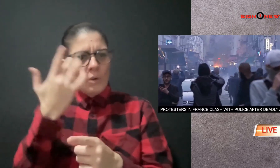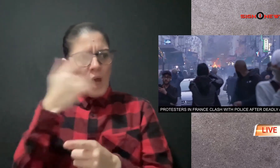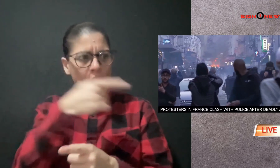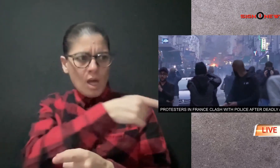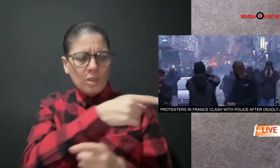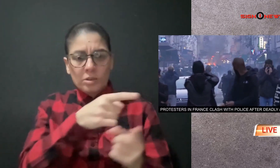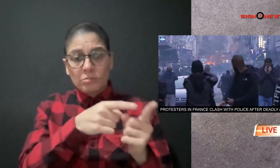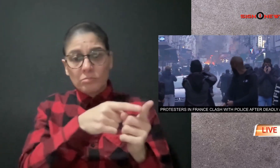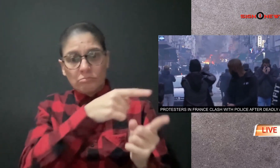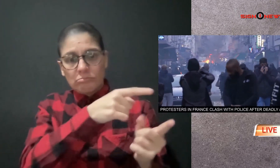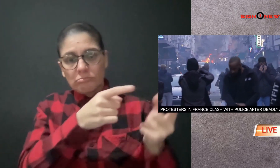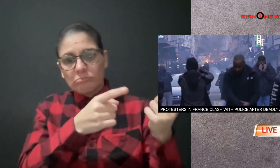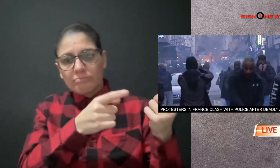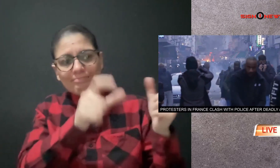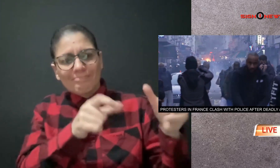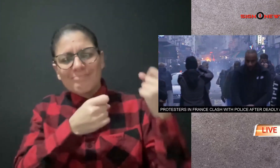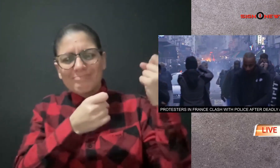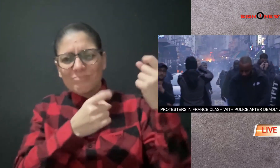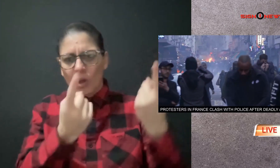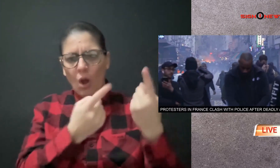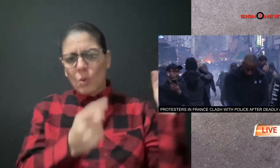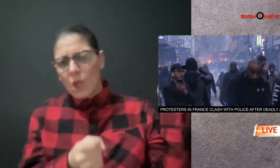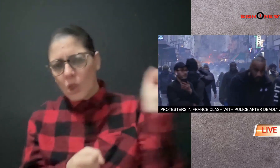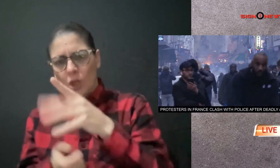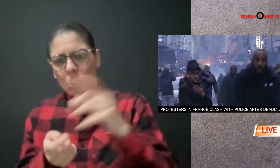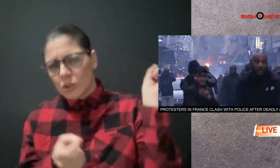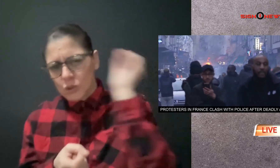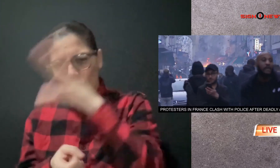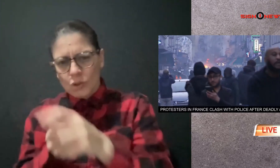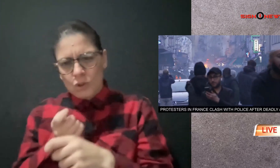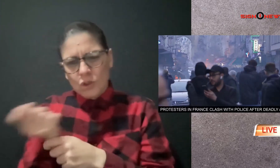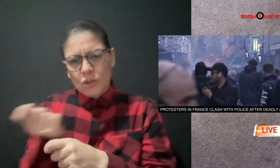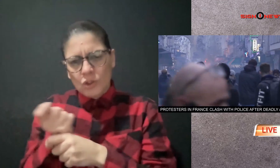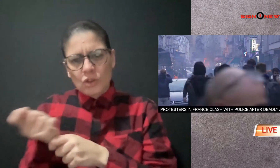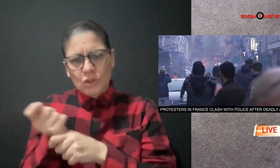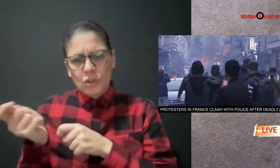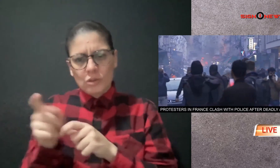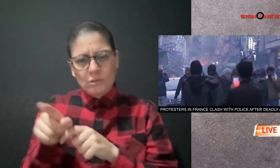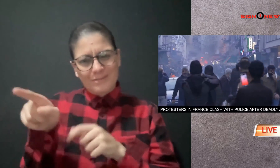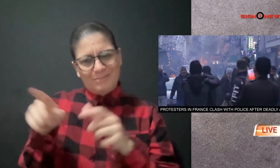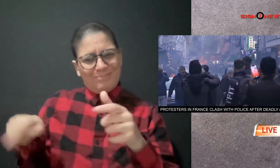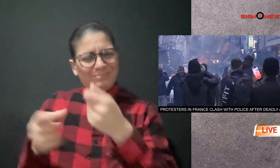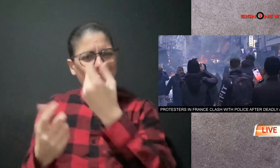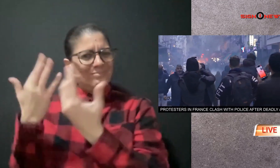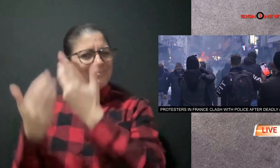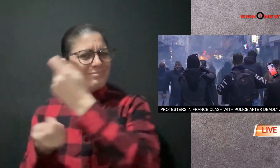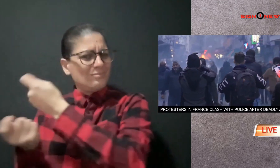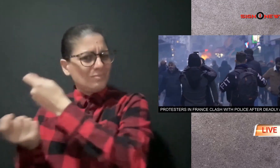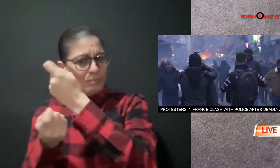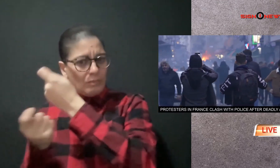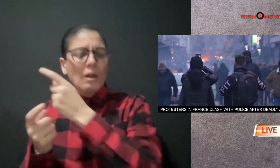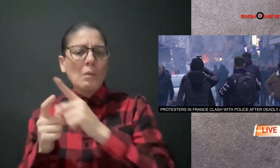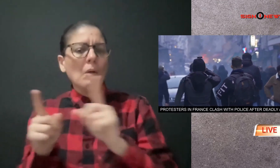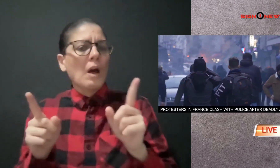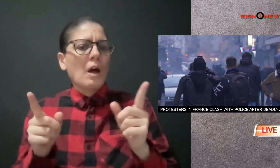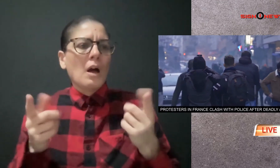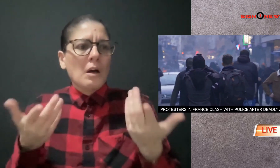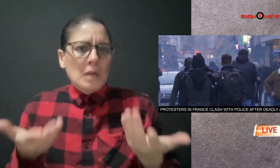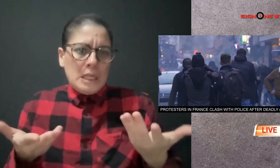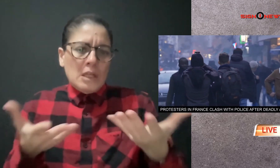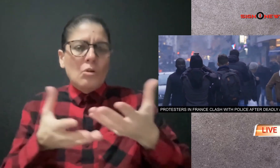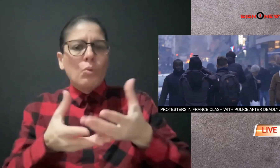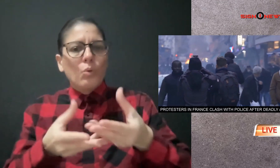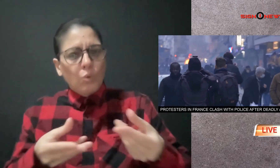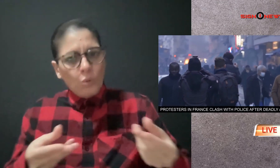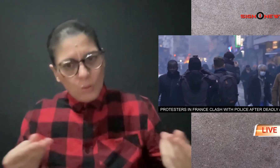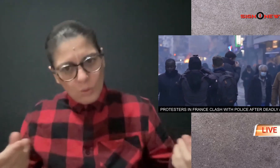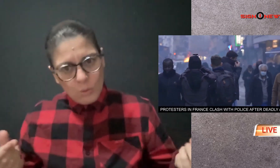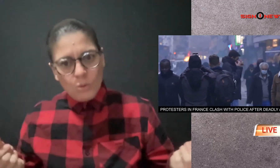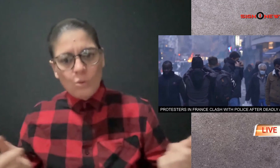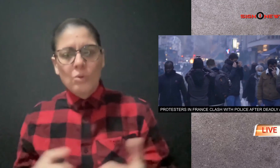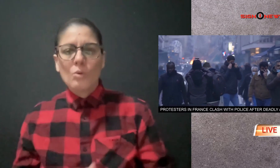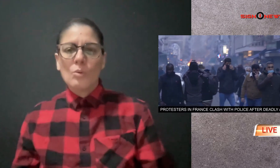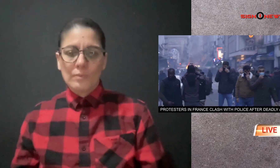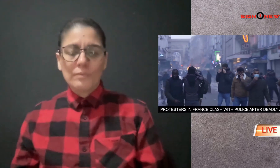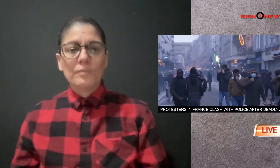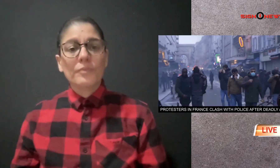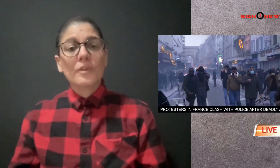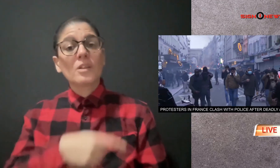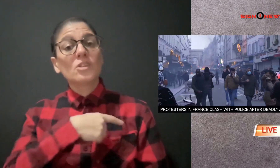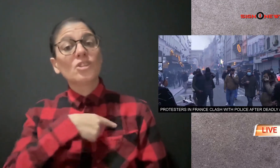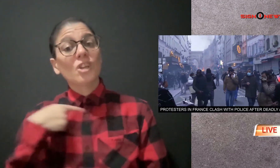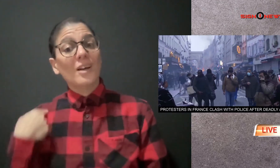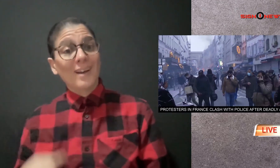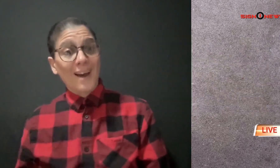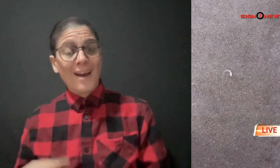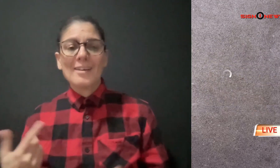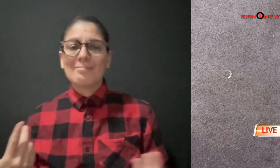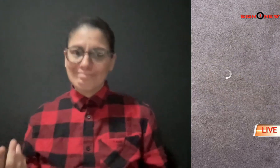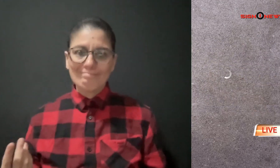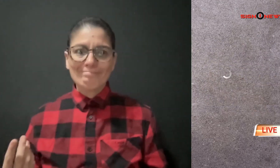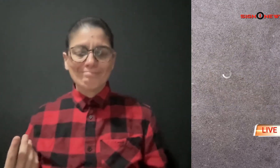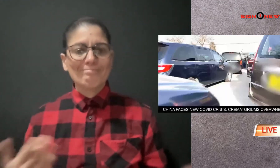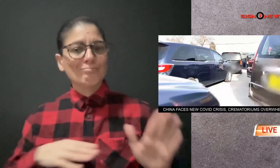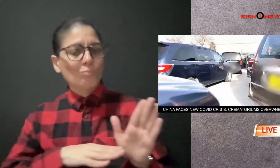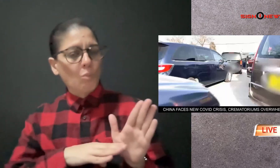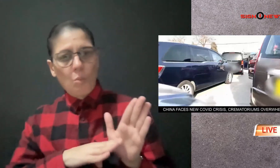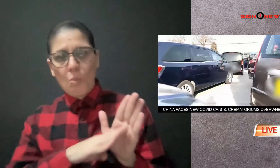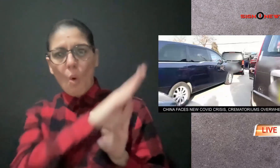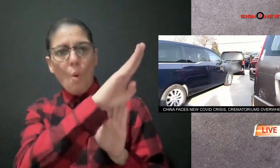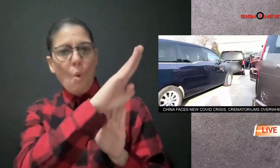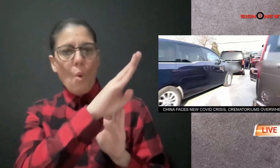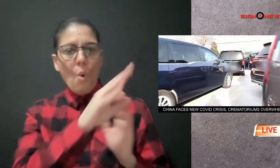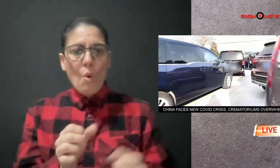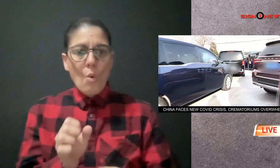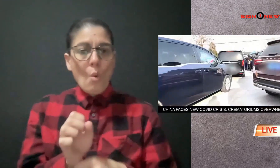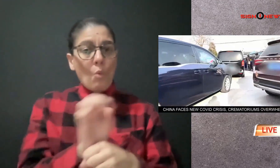throwing things at the firemen eventually everything calmed down China faces